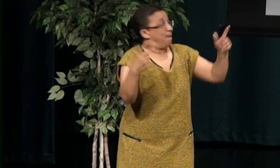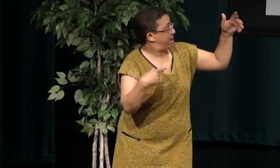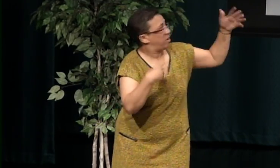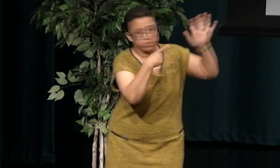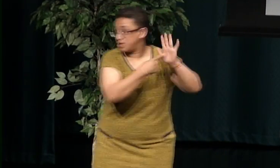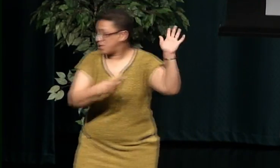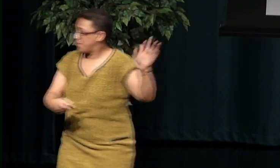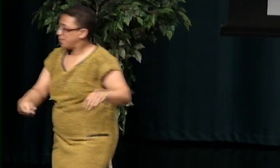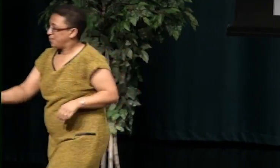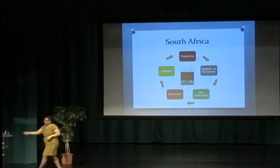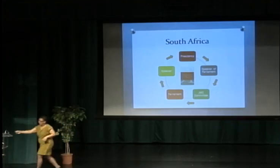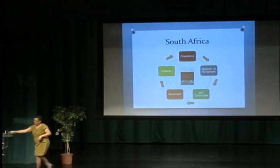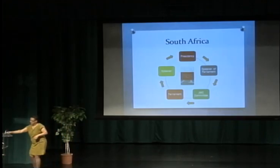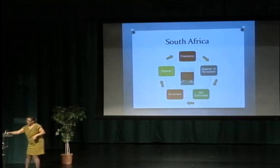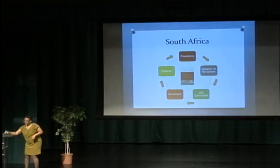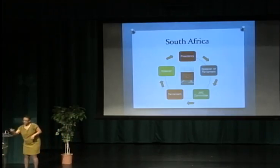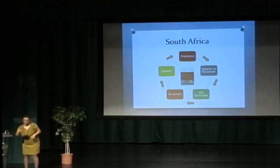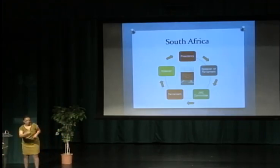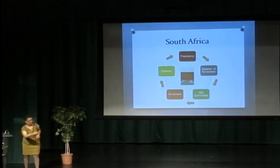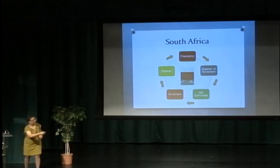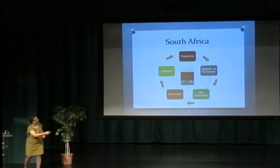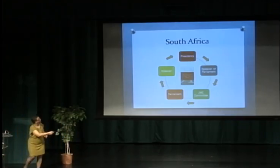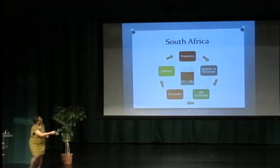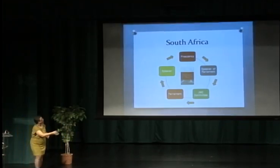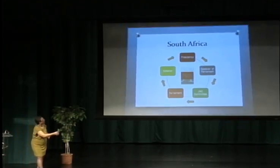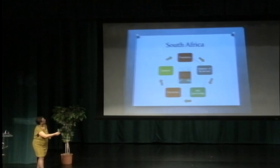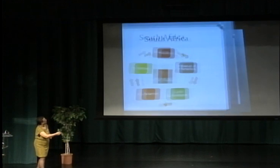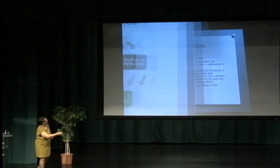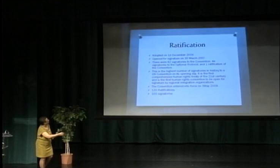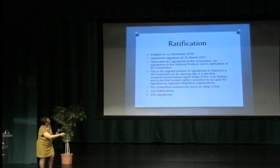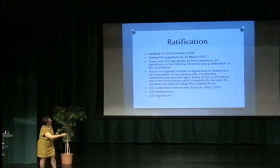of signing and ratifying their conventions.